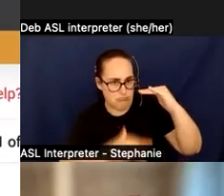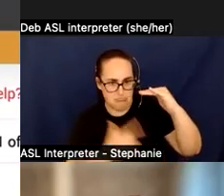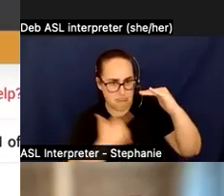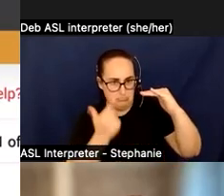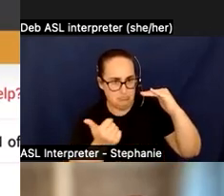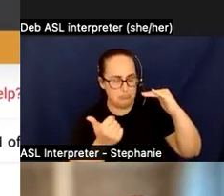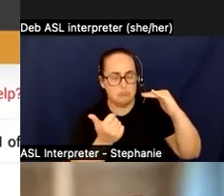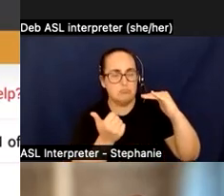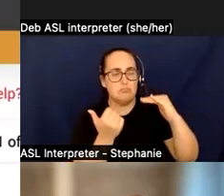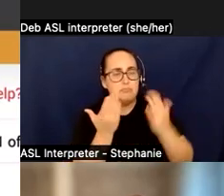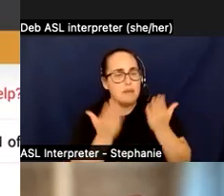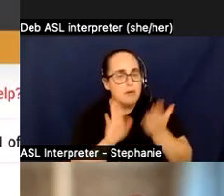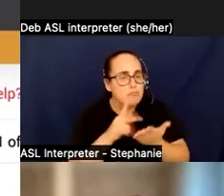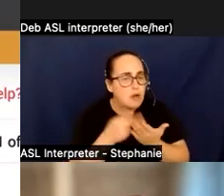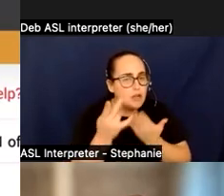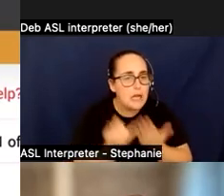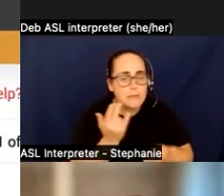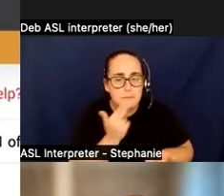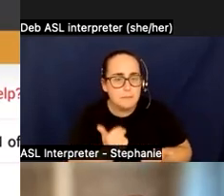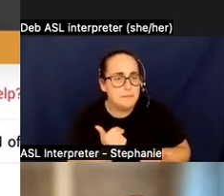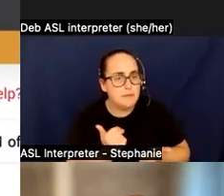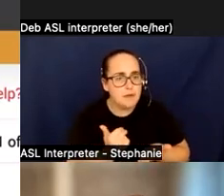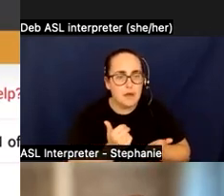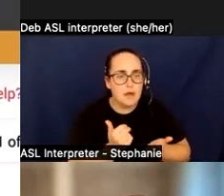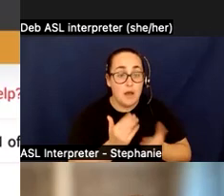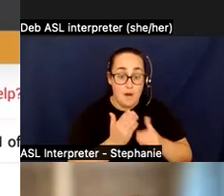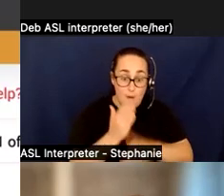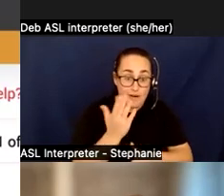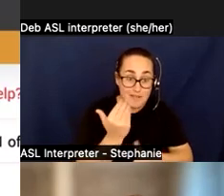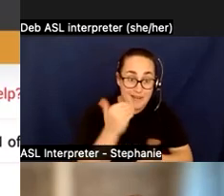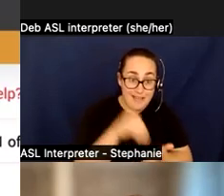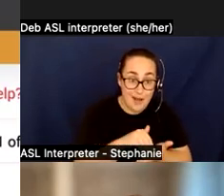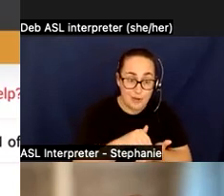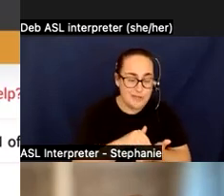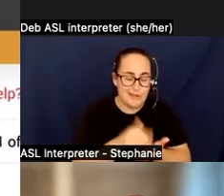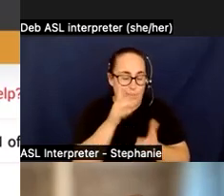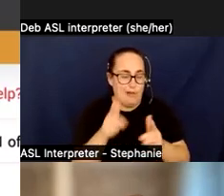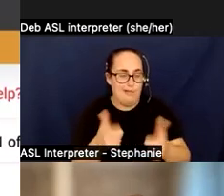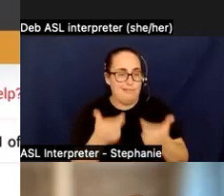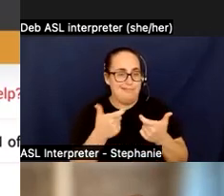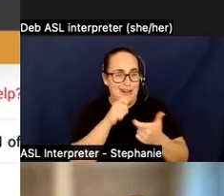project, but don't go over $15,000 because it won't let you apply. And then here we have another